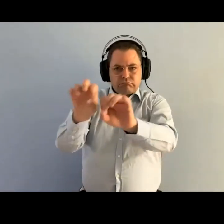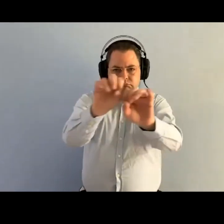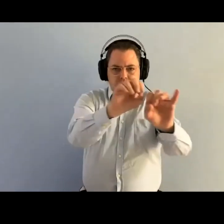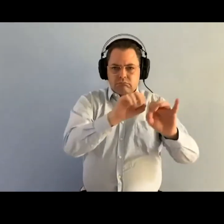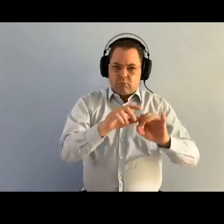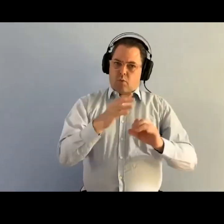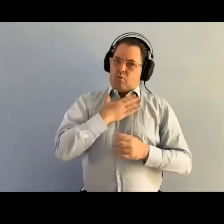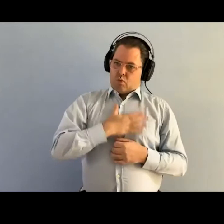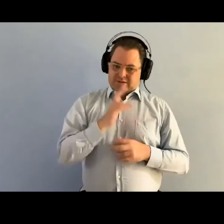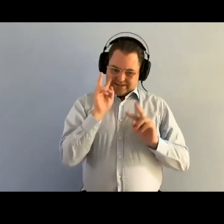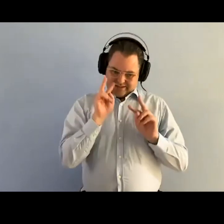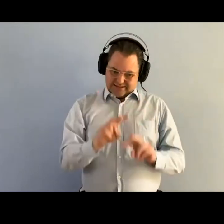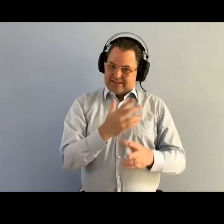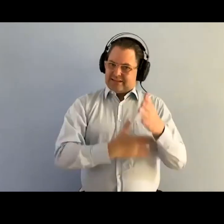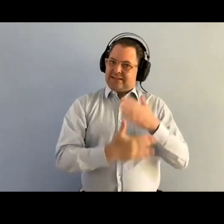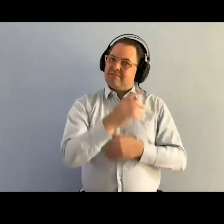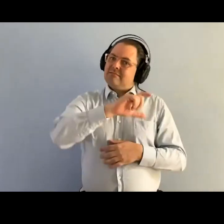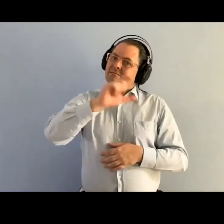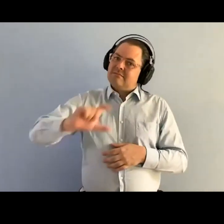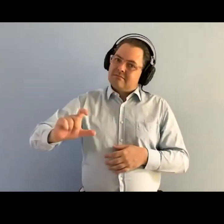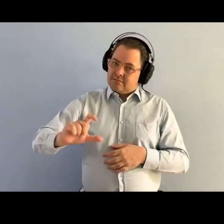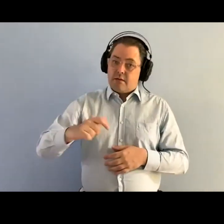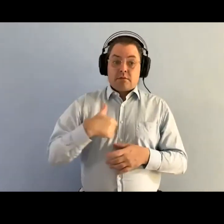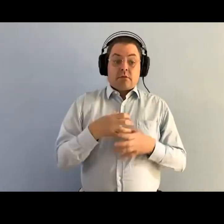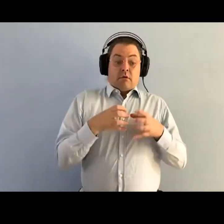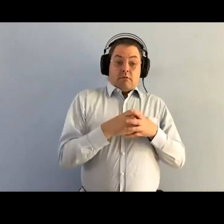highly made to the cluster system